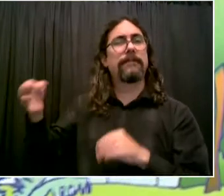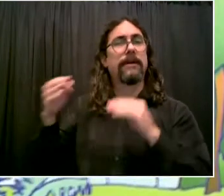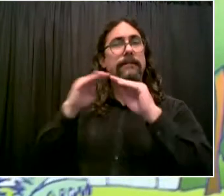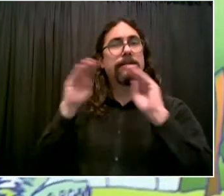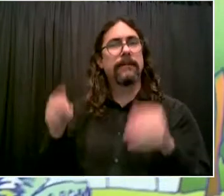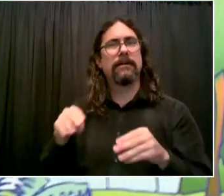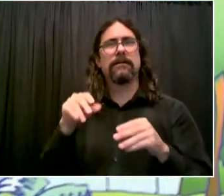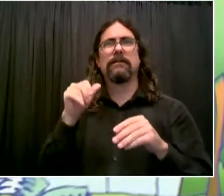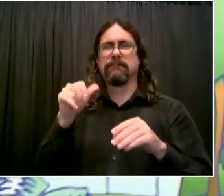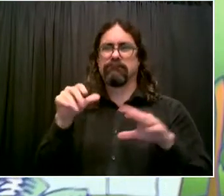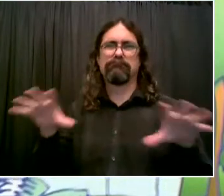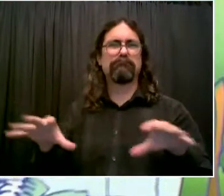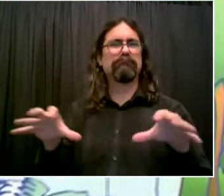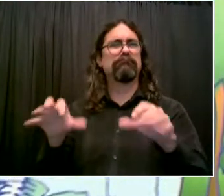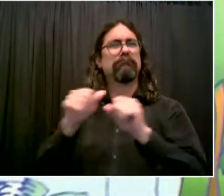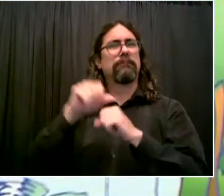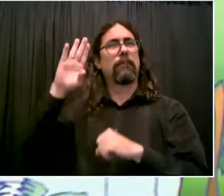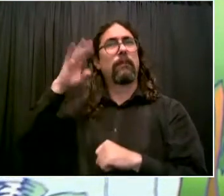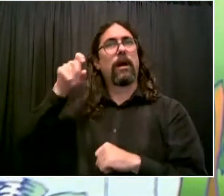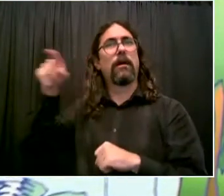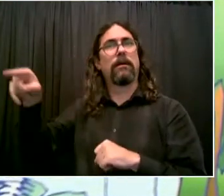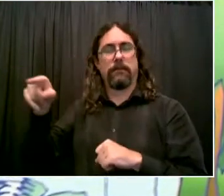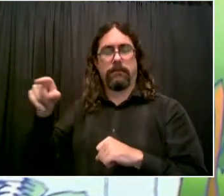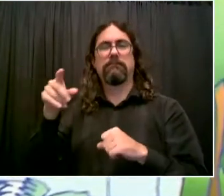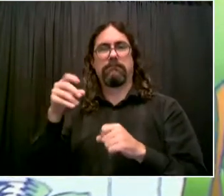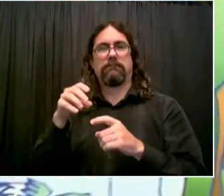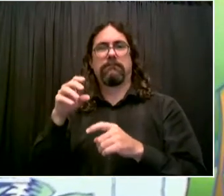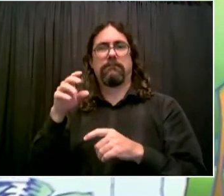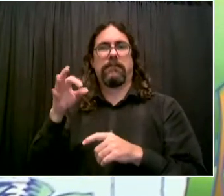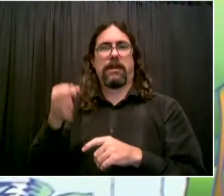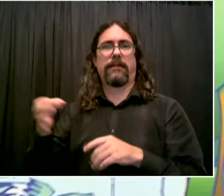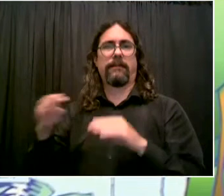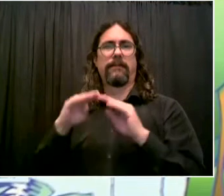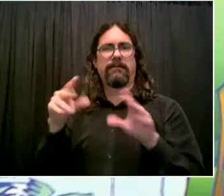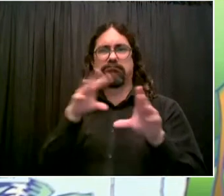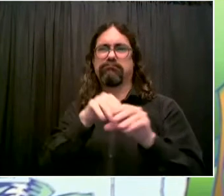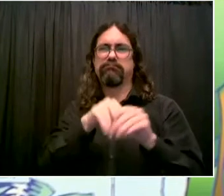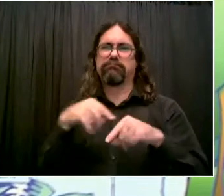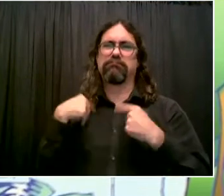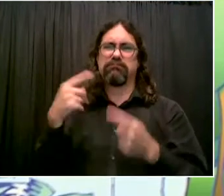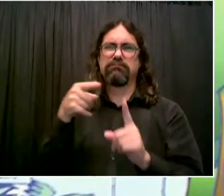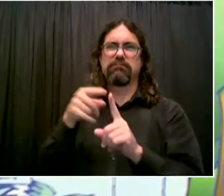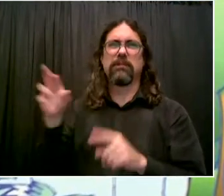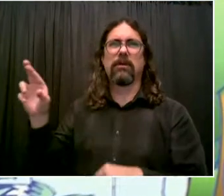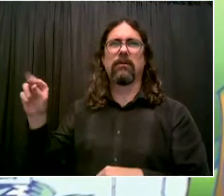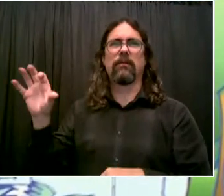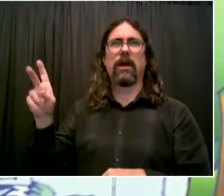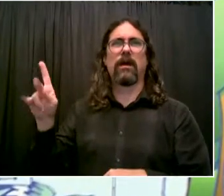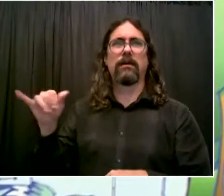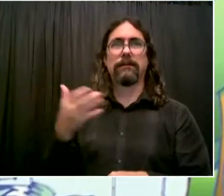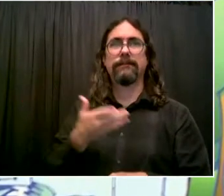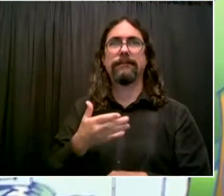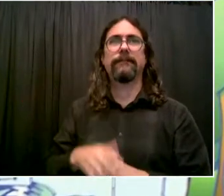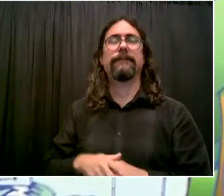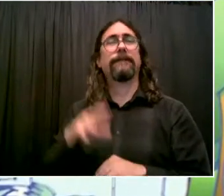BEHIND THE HIP- HOP MUSEUM, GRT EANTHIG FOR